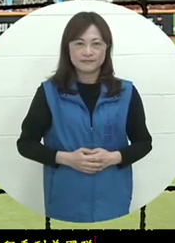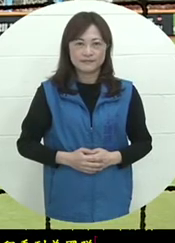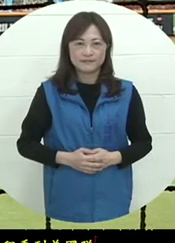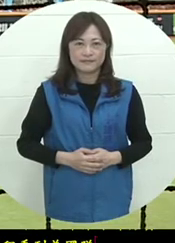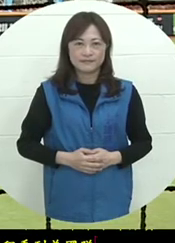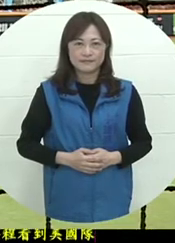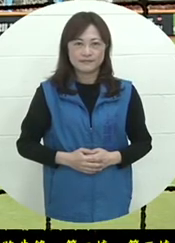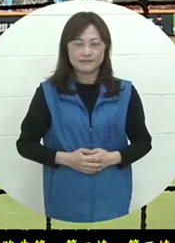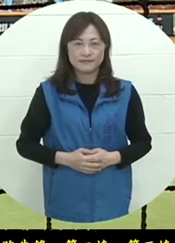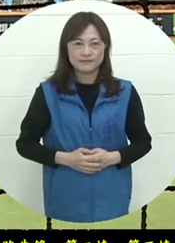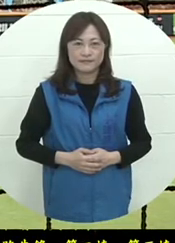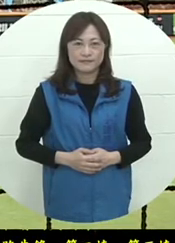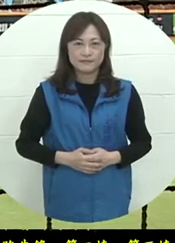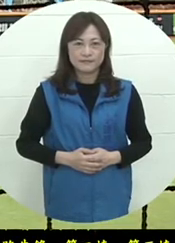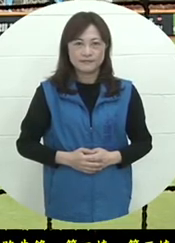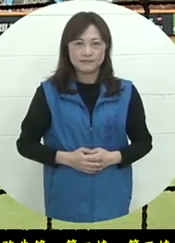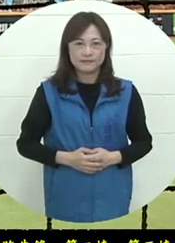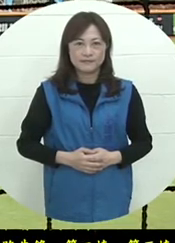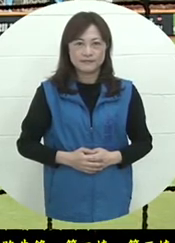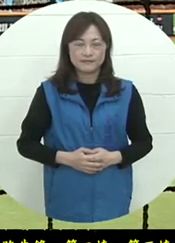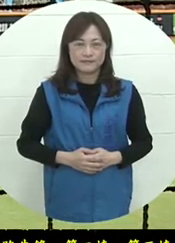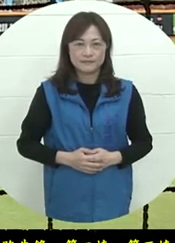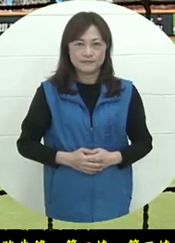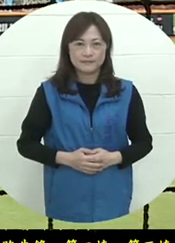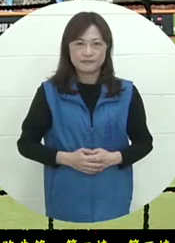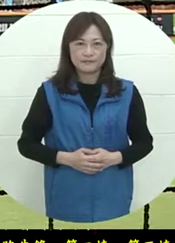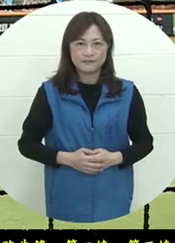and ninth bat, is the green star who is the catcher